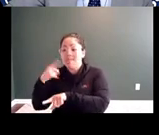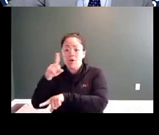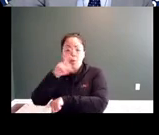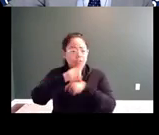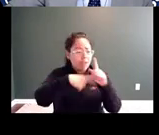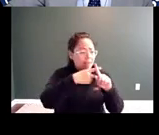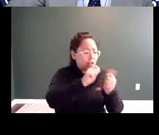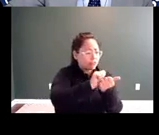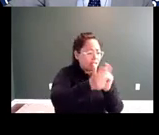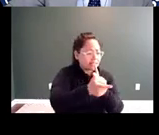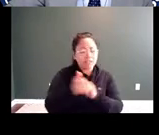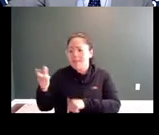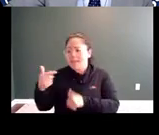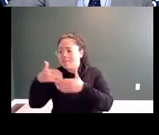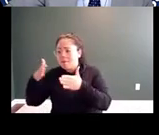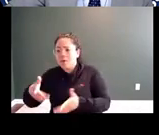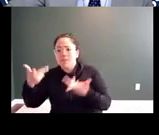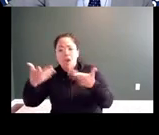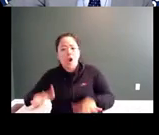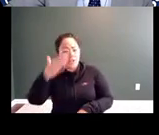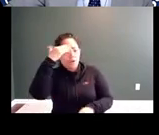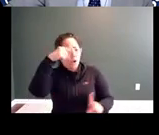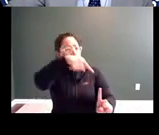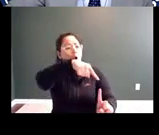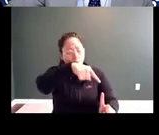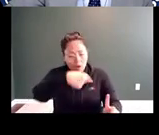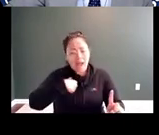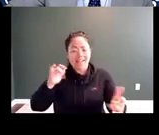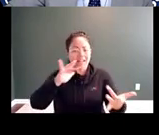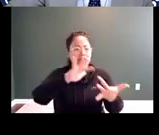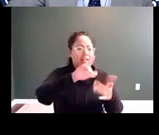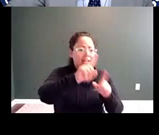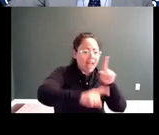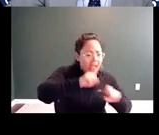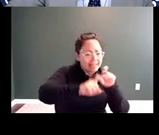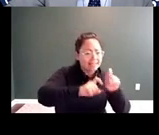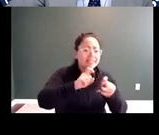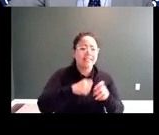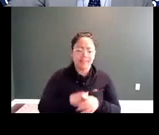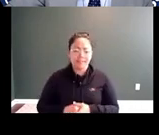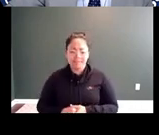they then have someone that they already have begun to develop a relationship with that they can go to and ask questions.